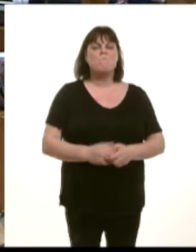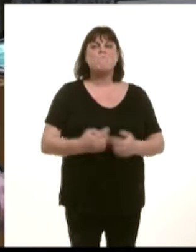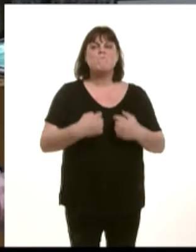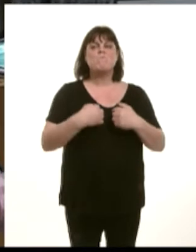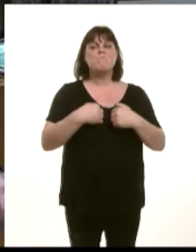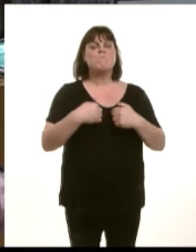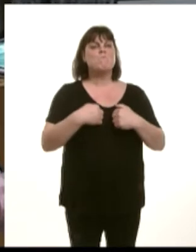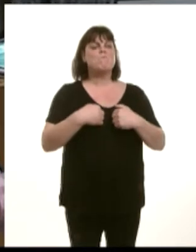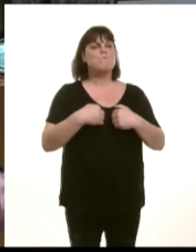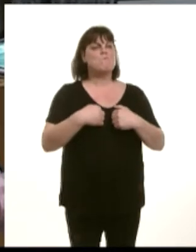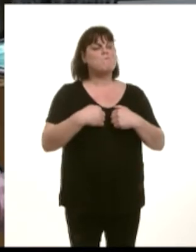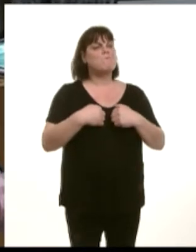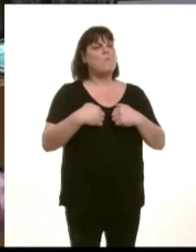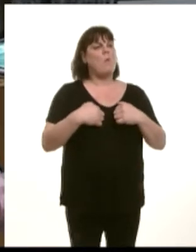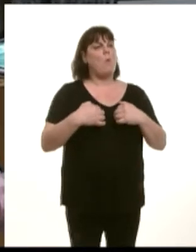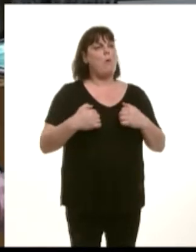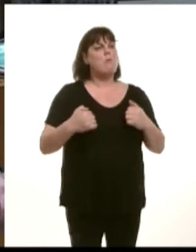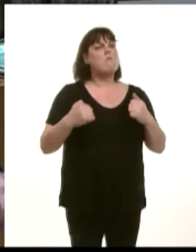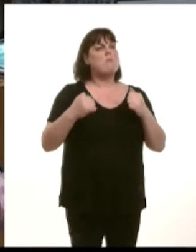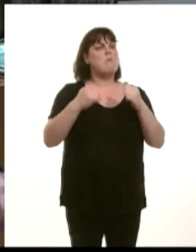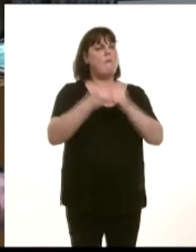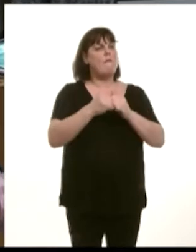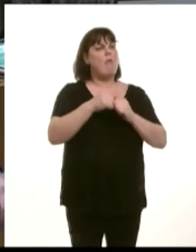This isn’t the responsibility of the Welsh Government, but we would be favour of the